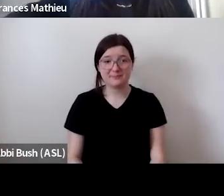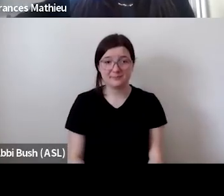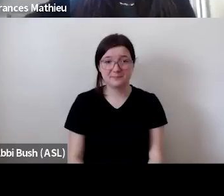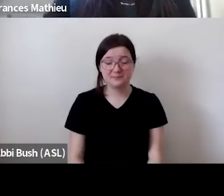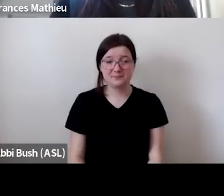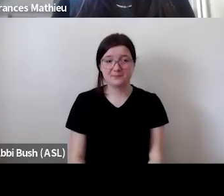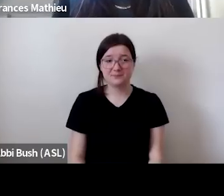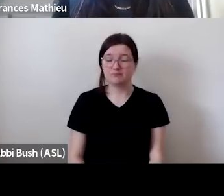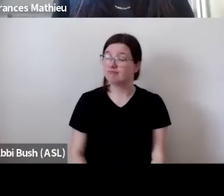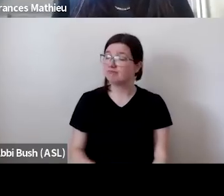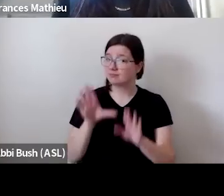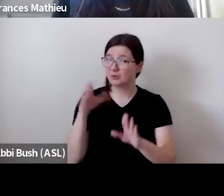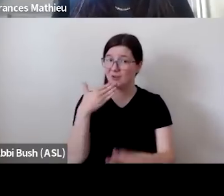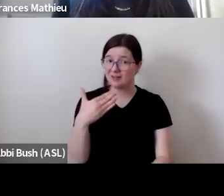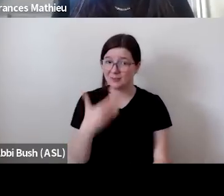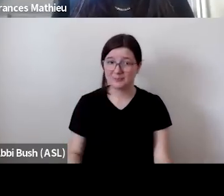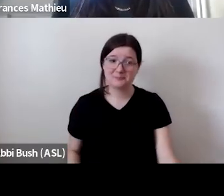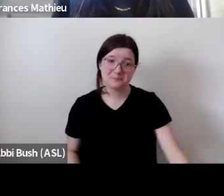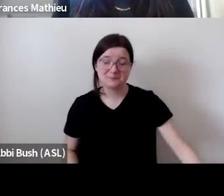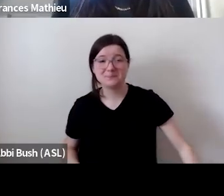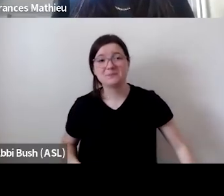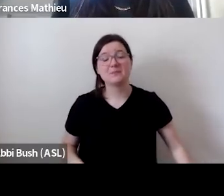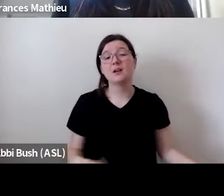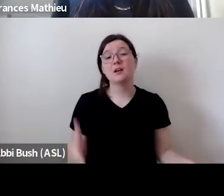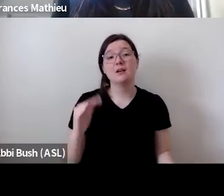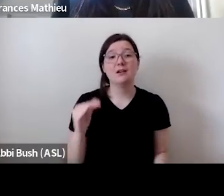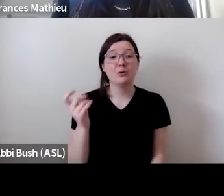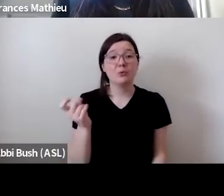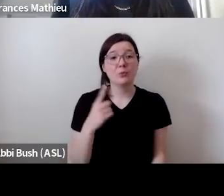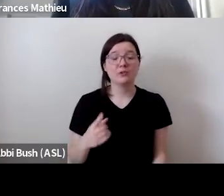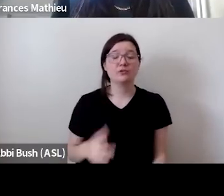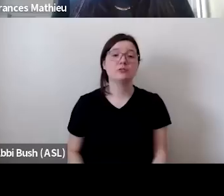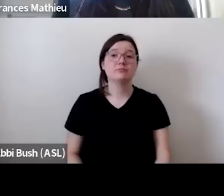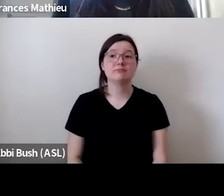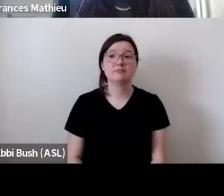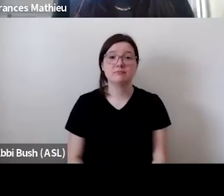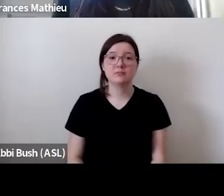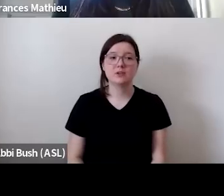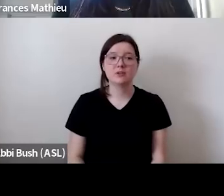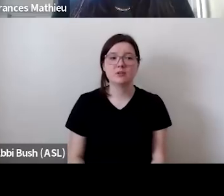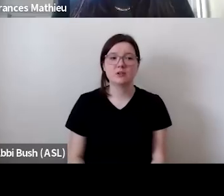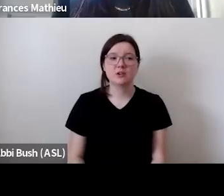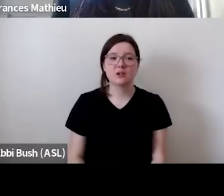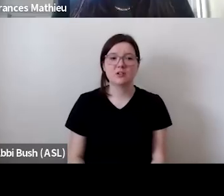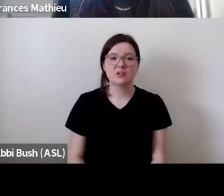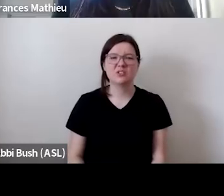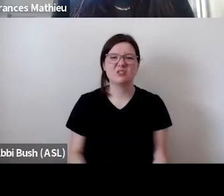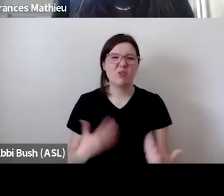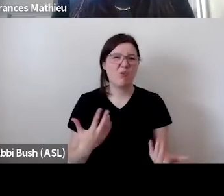Great. Thank you. We have a question about what are realistic timelines for change when addressing hoarding?